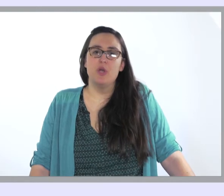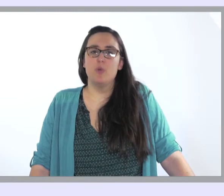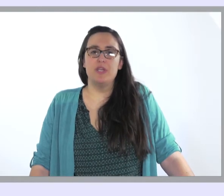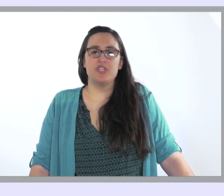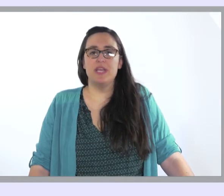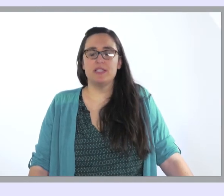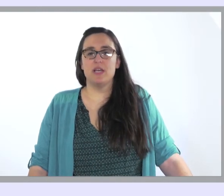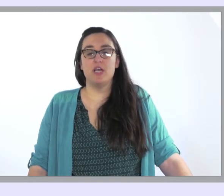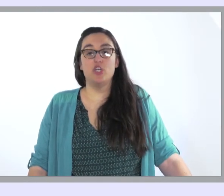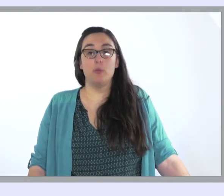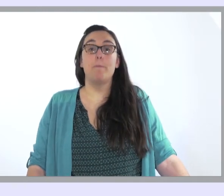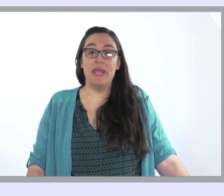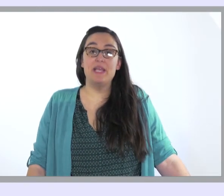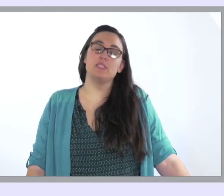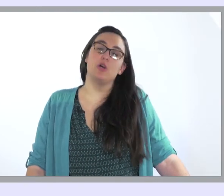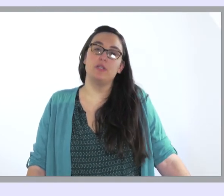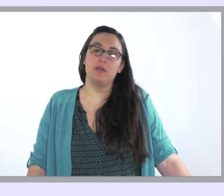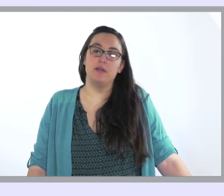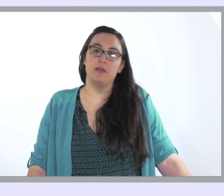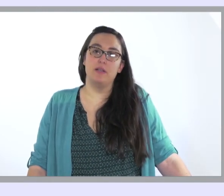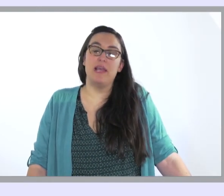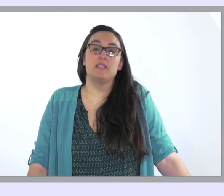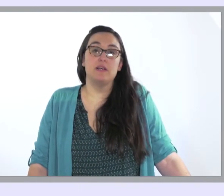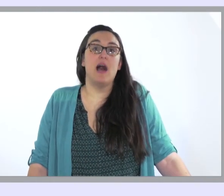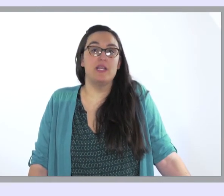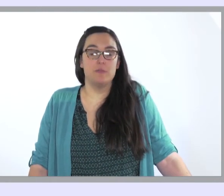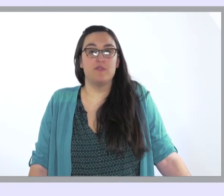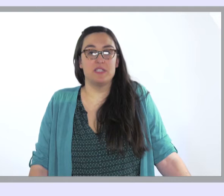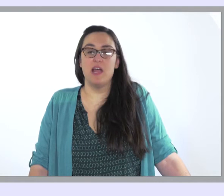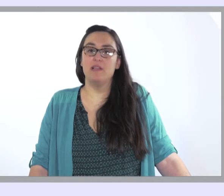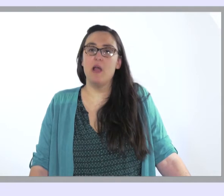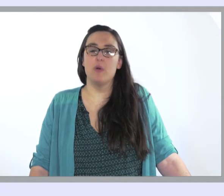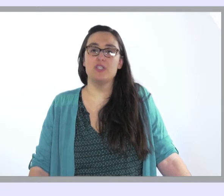which isn't based on the lexical items of the sign language